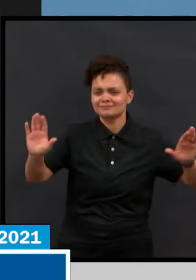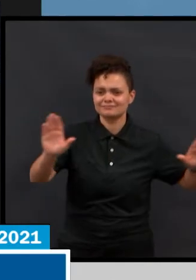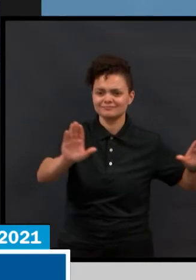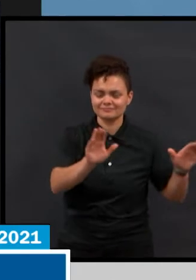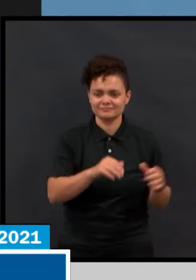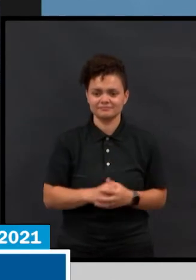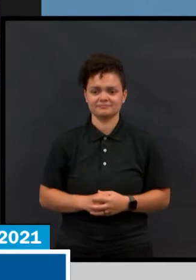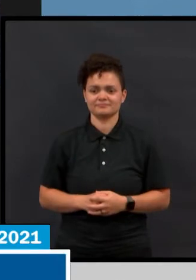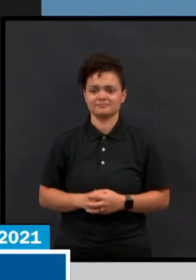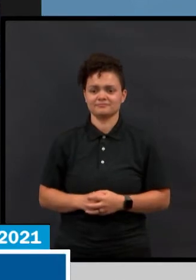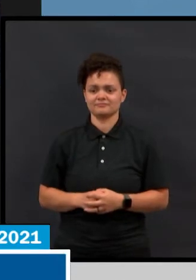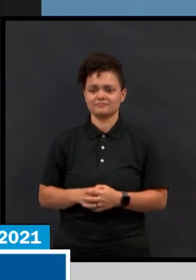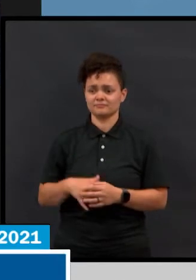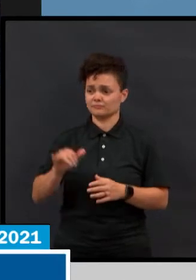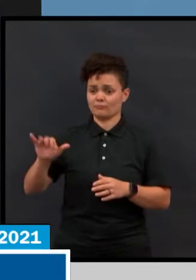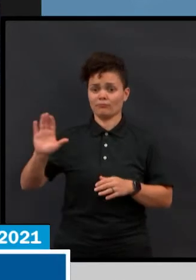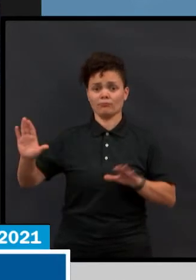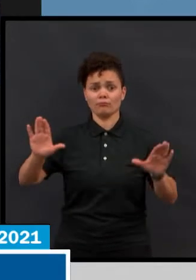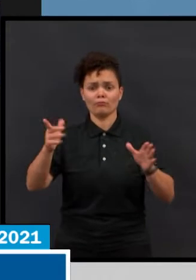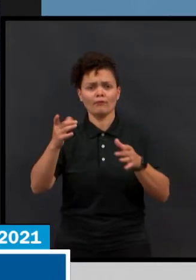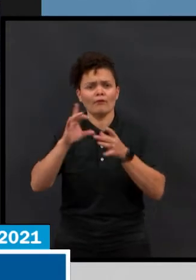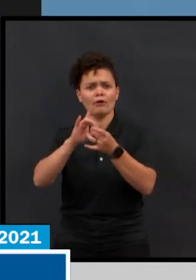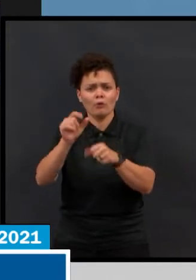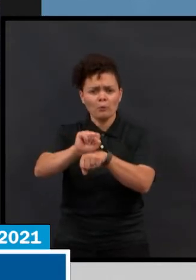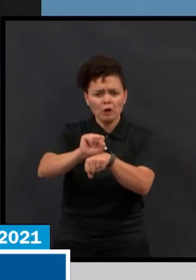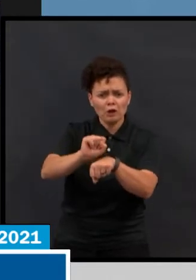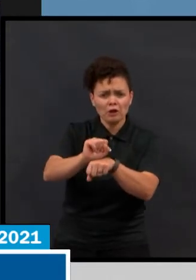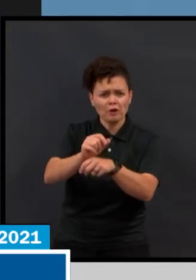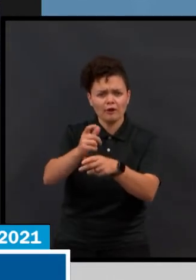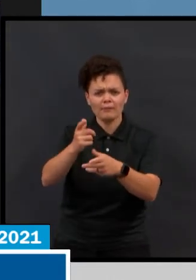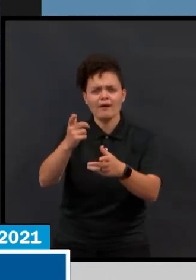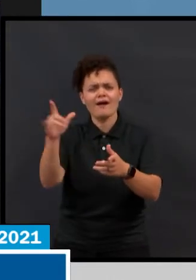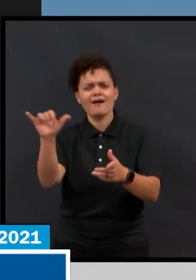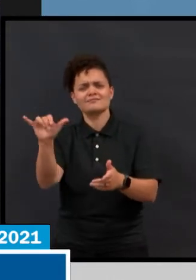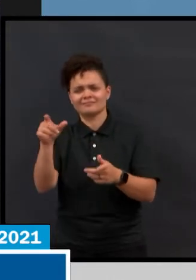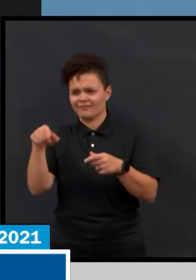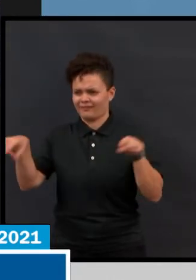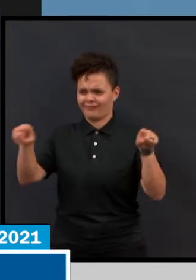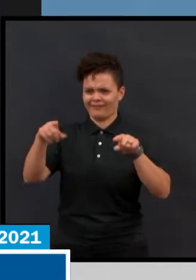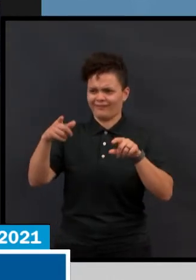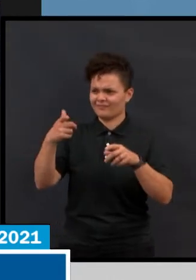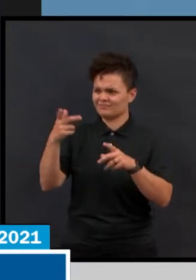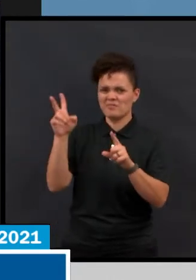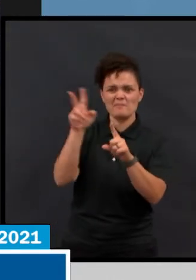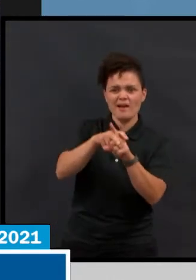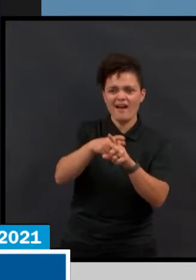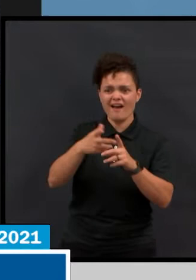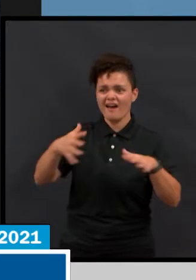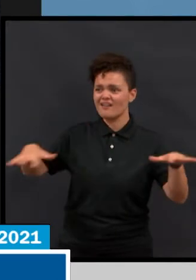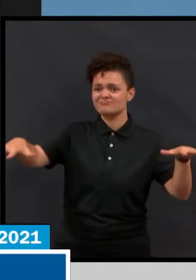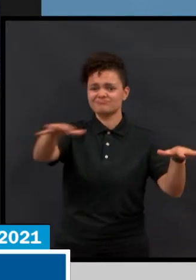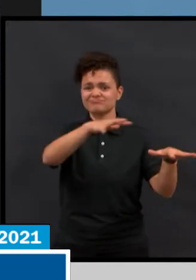work but they also can use those talents in keeping their neighborhood and their community